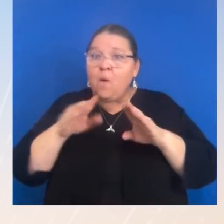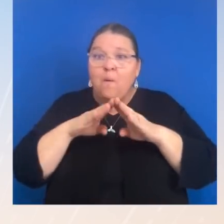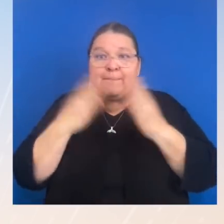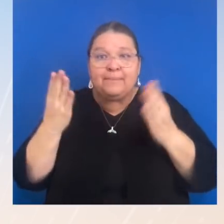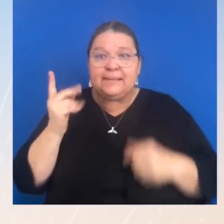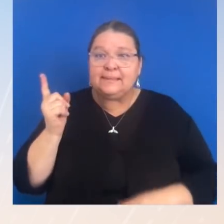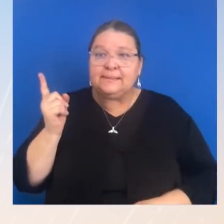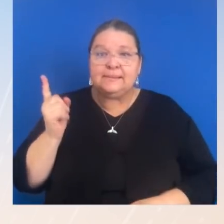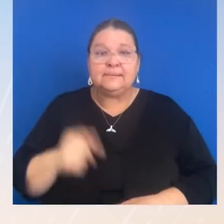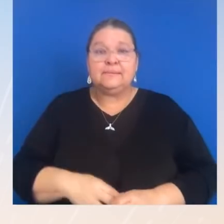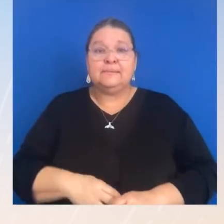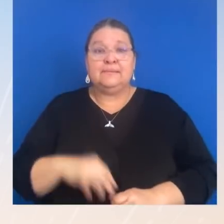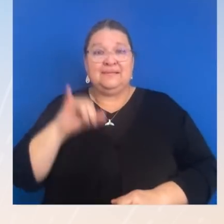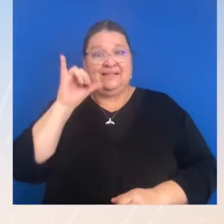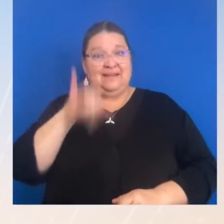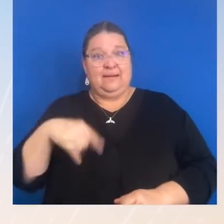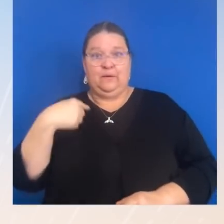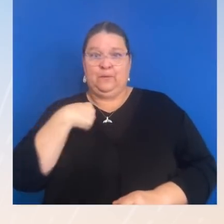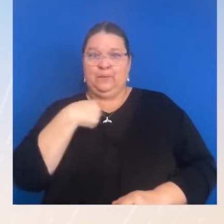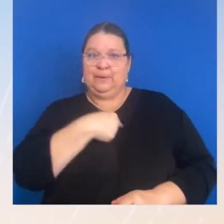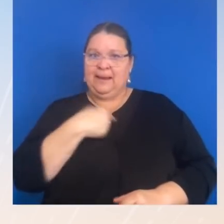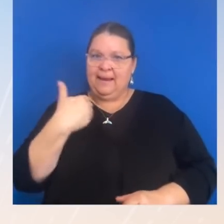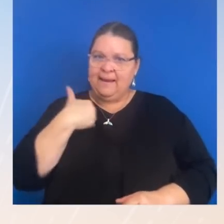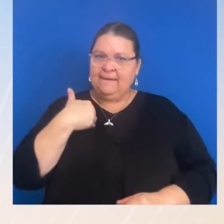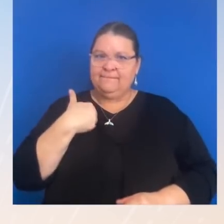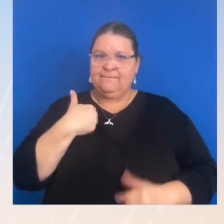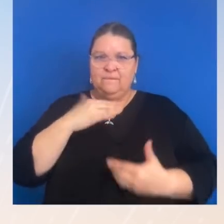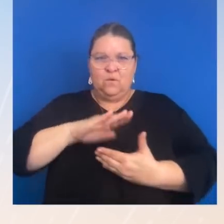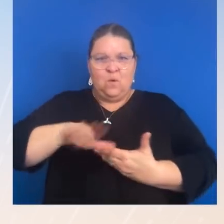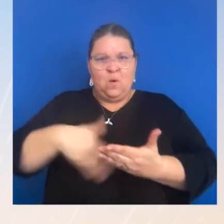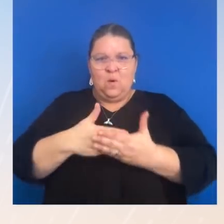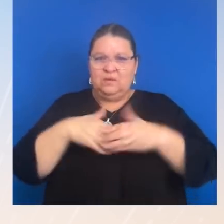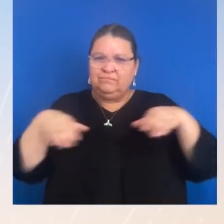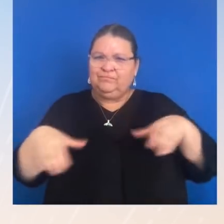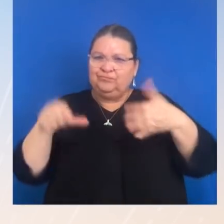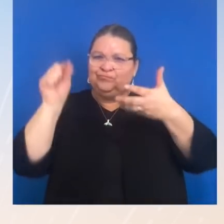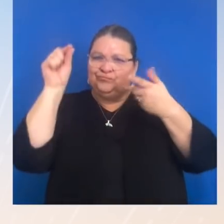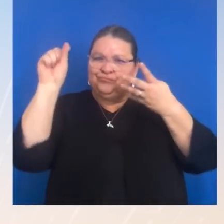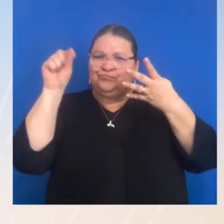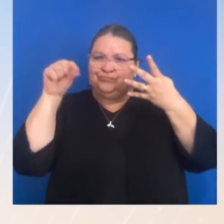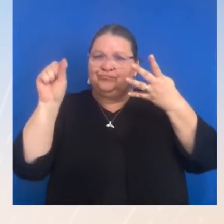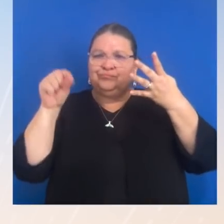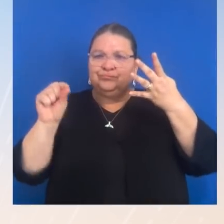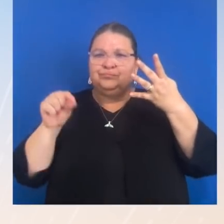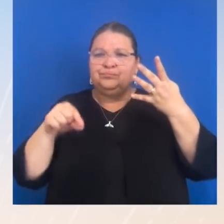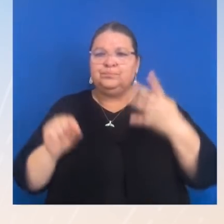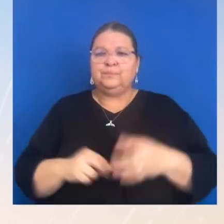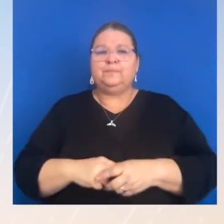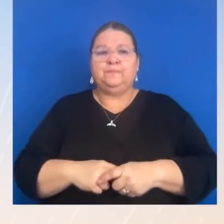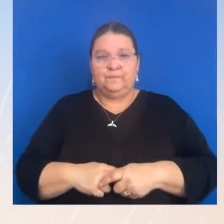The Press: And I'm not saying that's gone unanswered. You say it's gone answered; we've witnessed the answer in the form of sanctions. I'm saying, given the potential that you've indicated